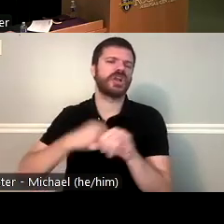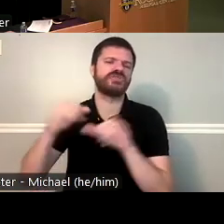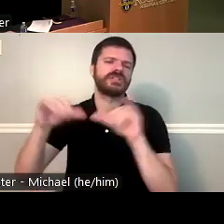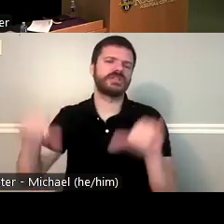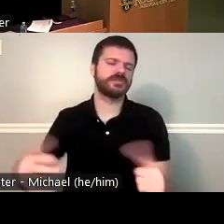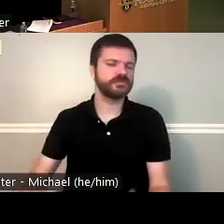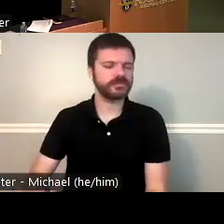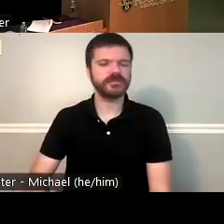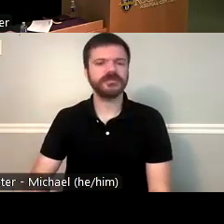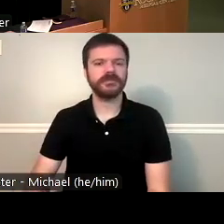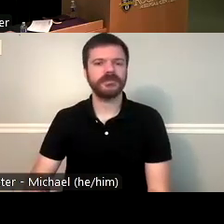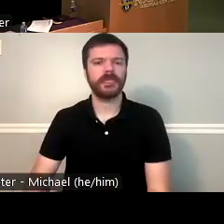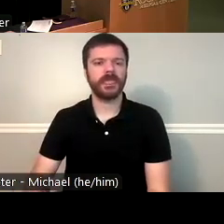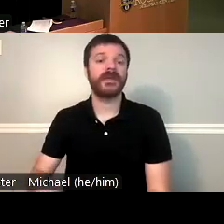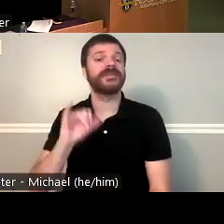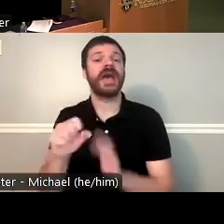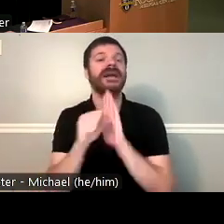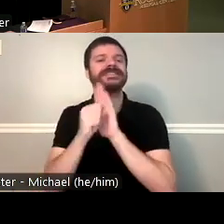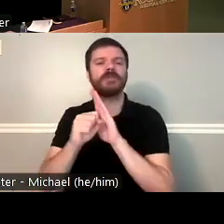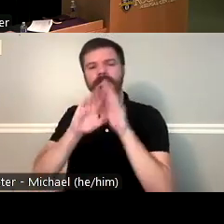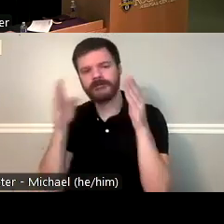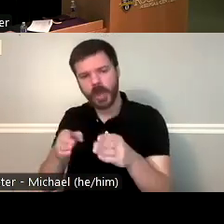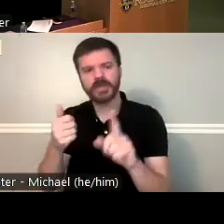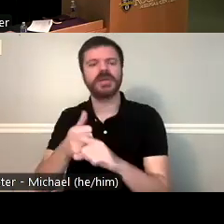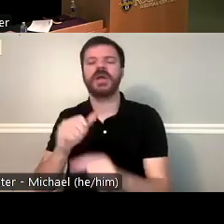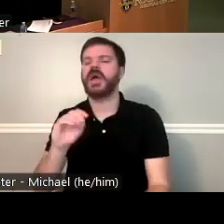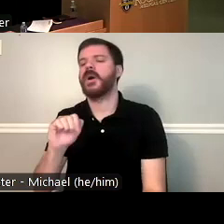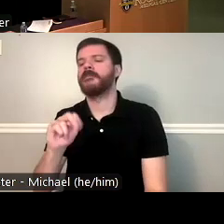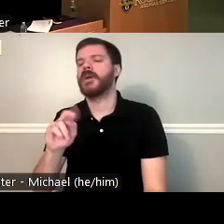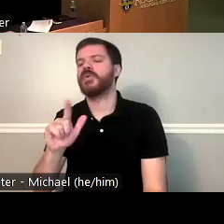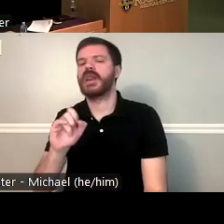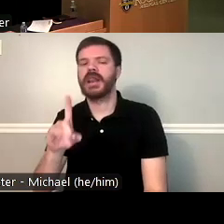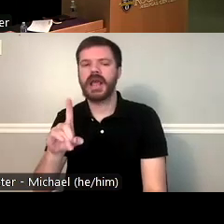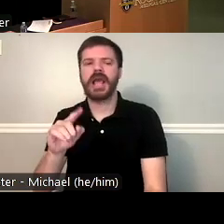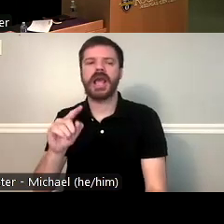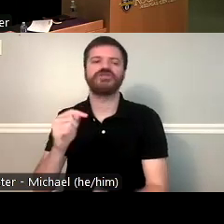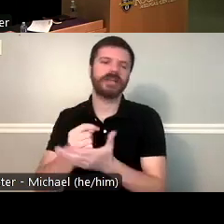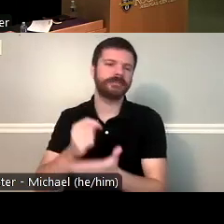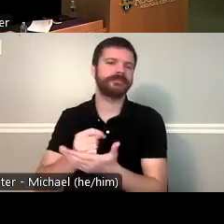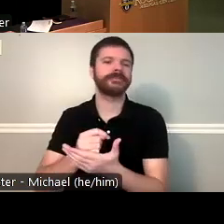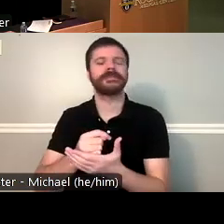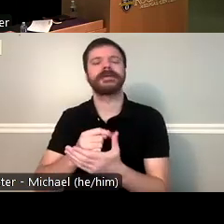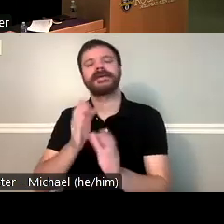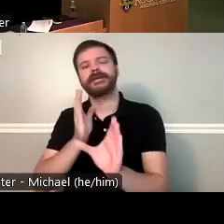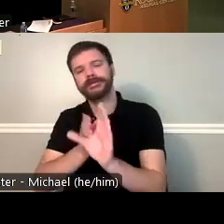uh which is symptom focused it's manualized treatment psychotropic medication and it can